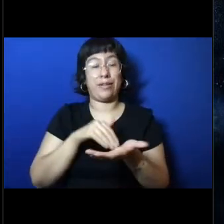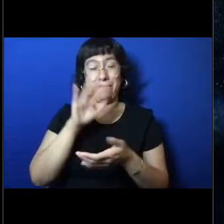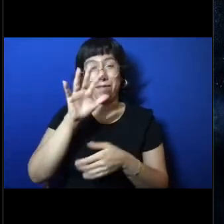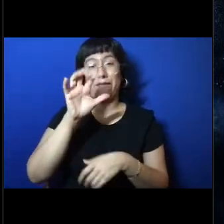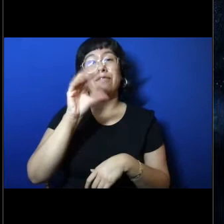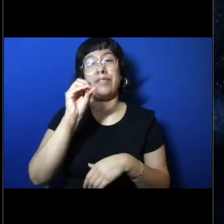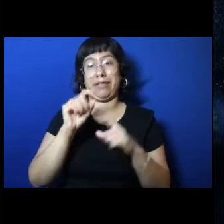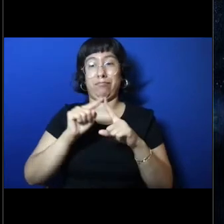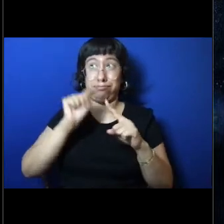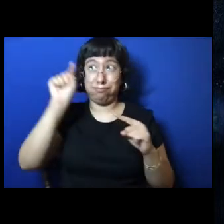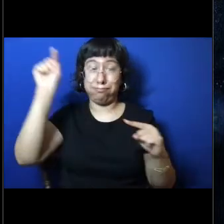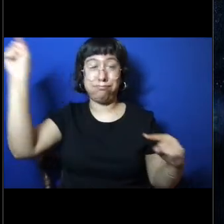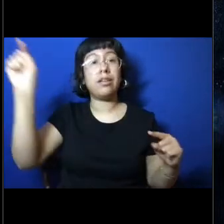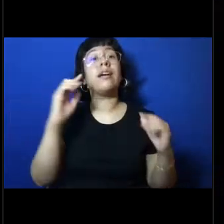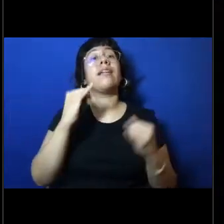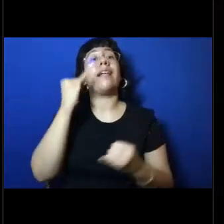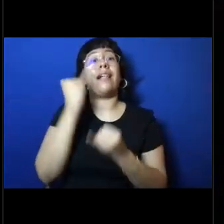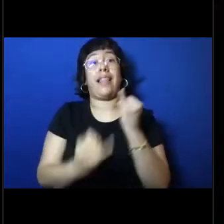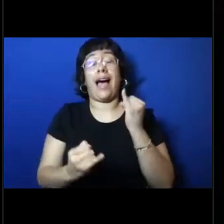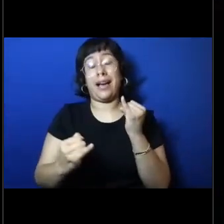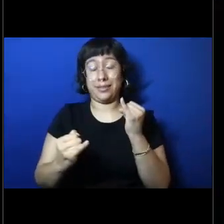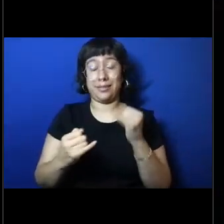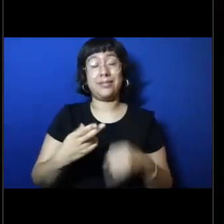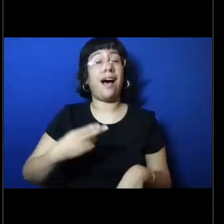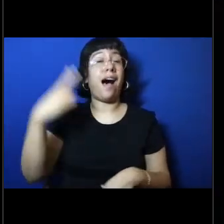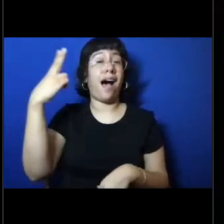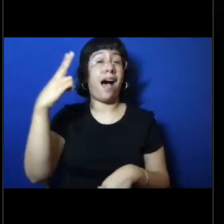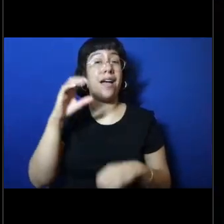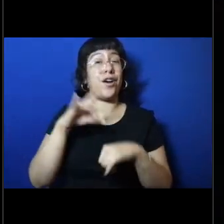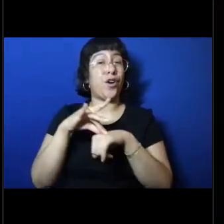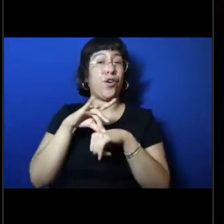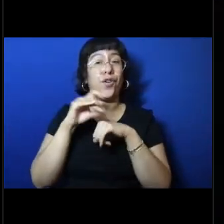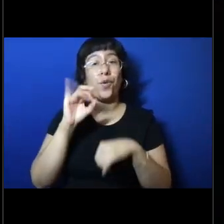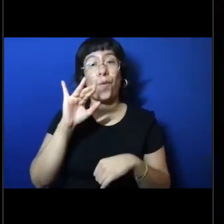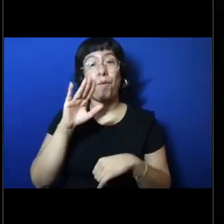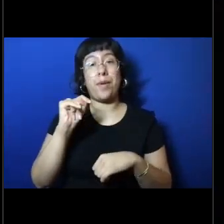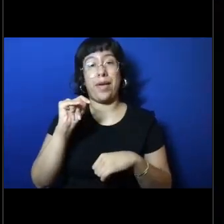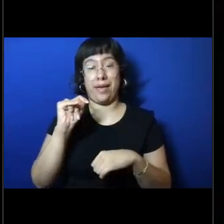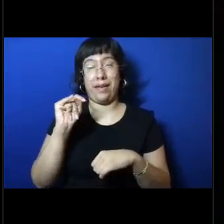or what we call geostationary. This video here kind of gives you a sense